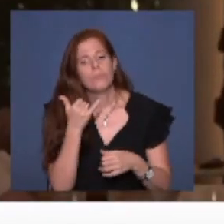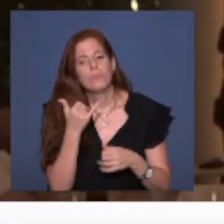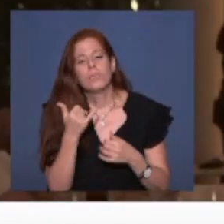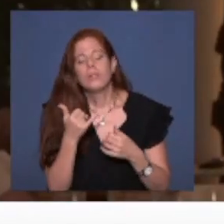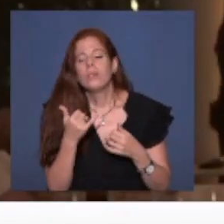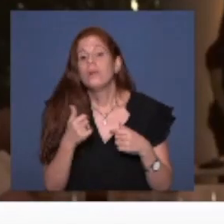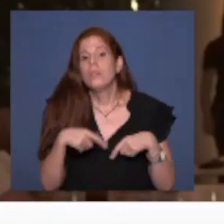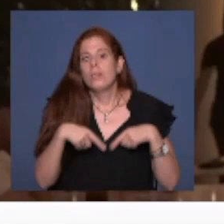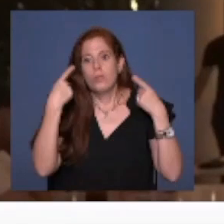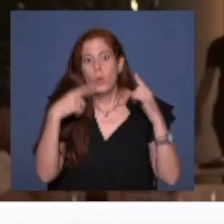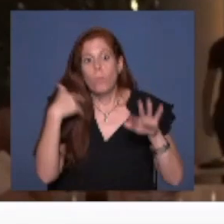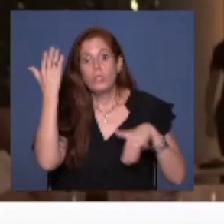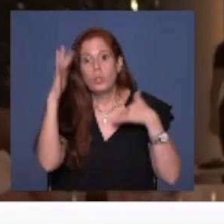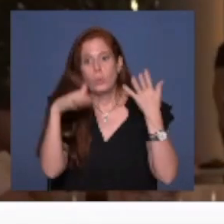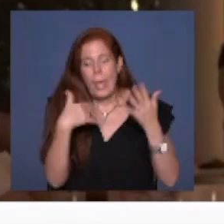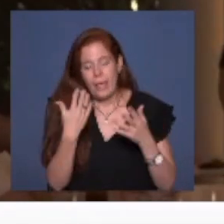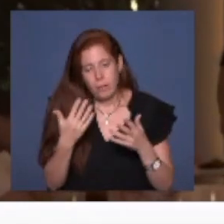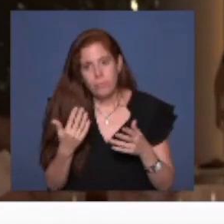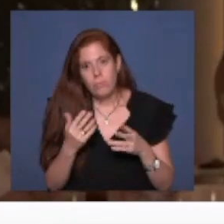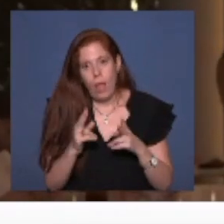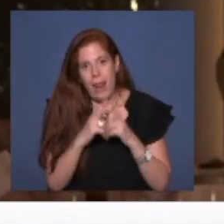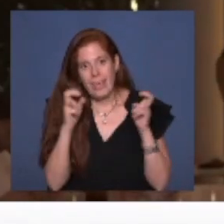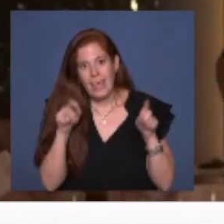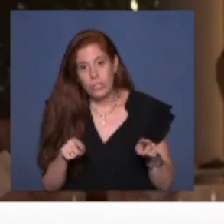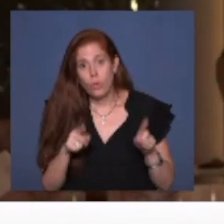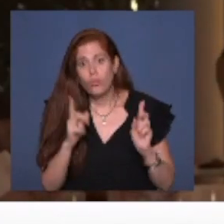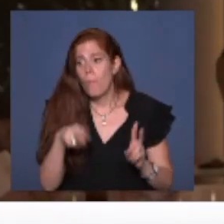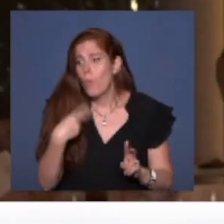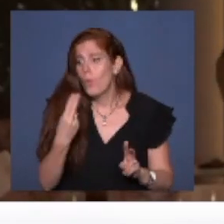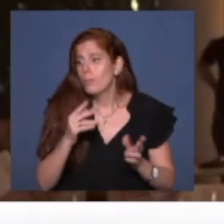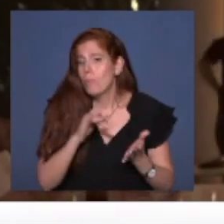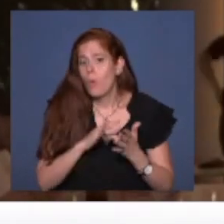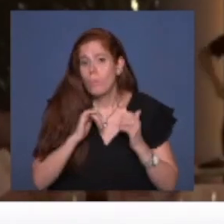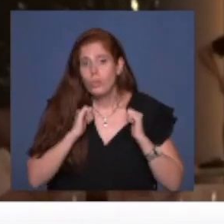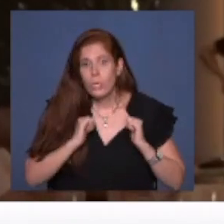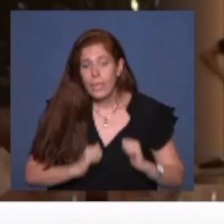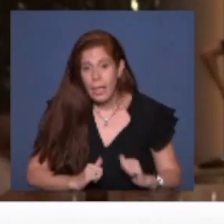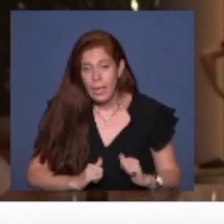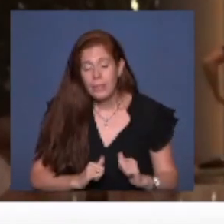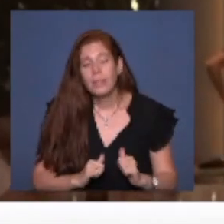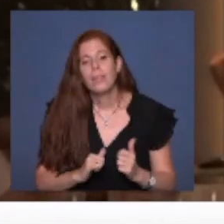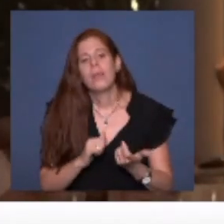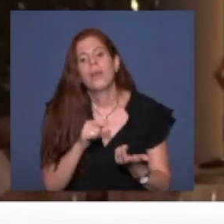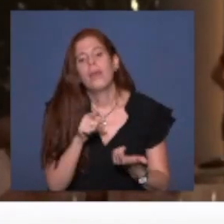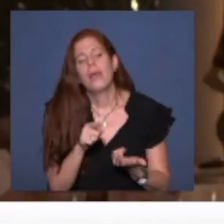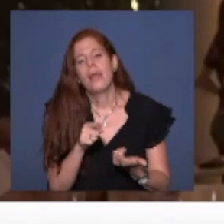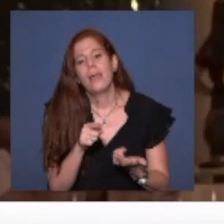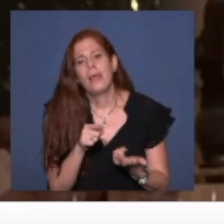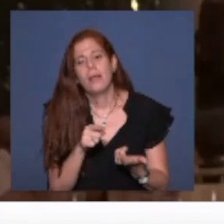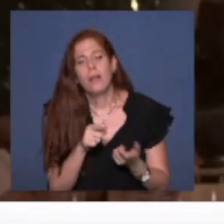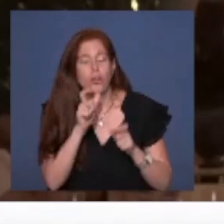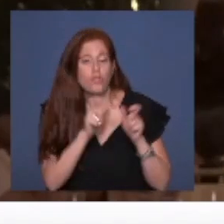the sanctuary to thousands of people who have been evacuated from around Gaza and the other evacuated cities in Israel.